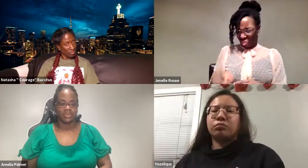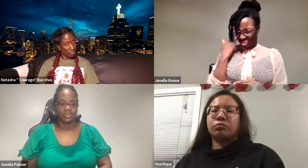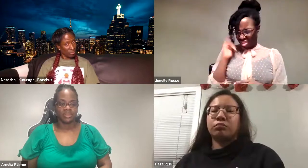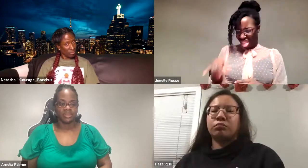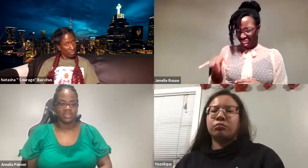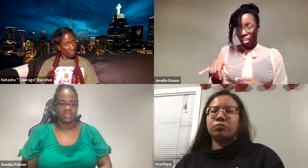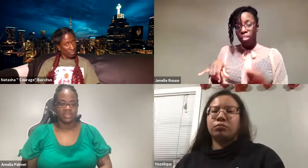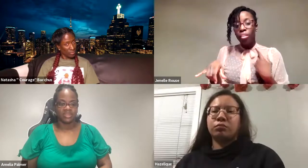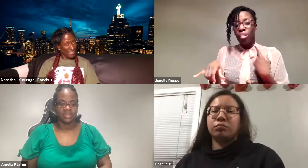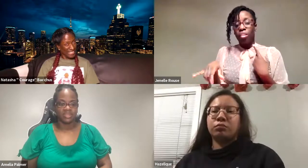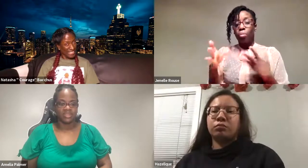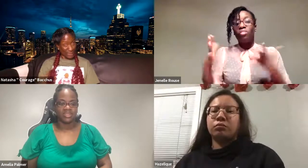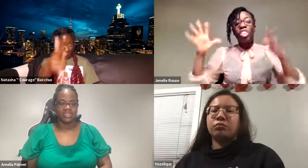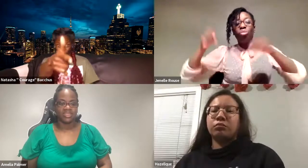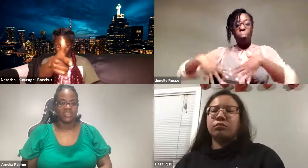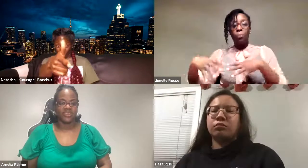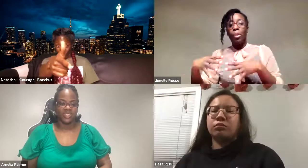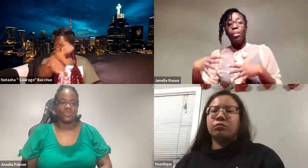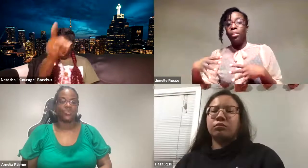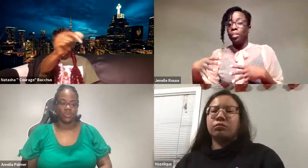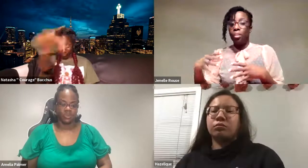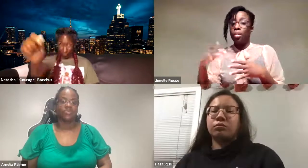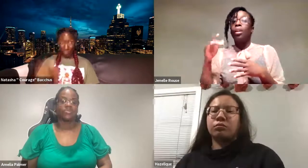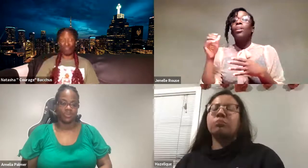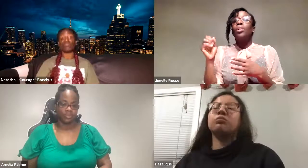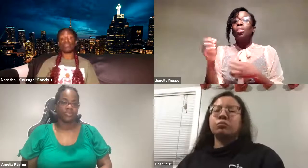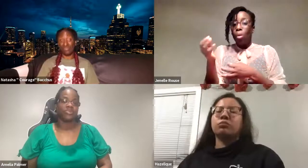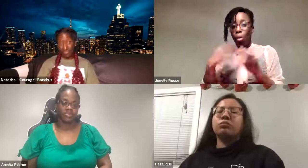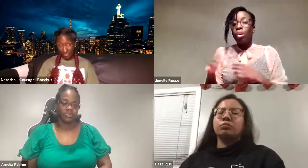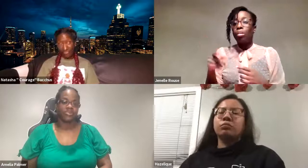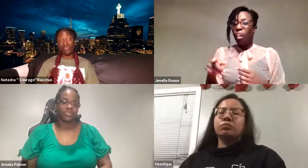and you have a question about maybe what they're signing. be nice when you ask,